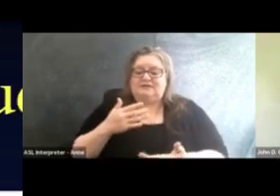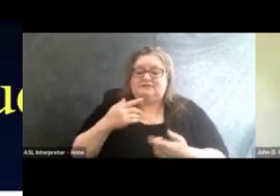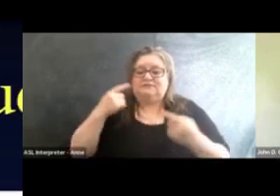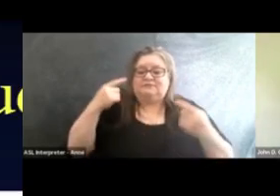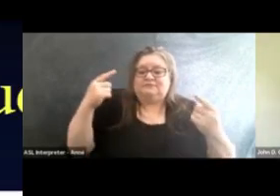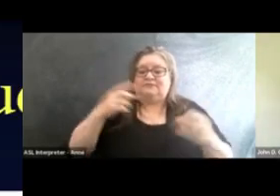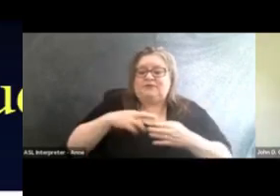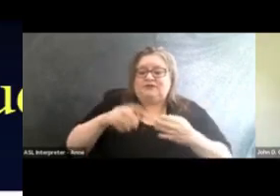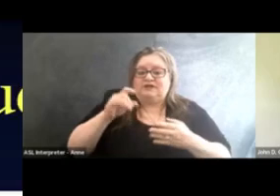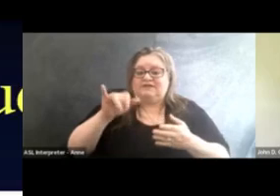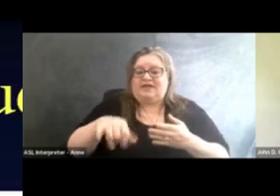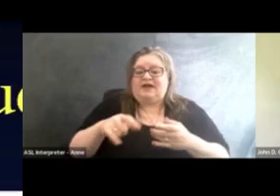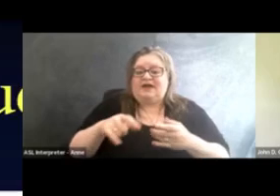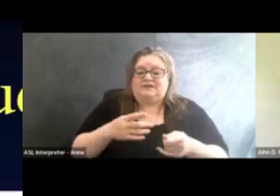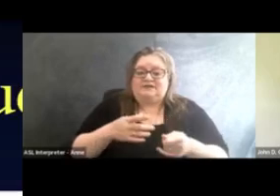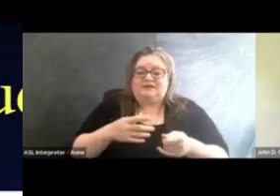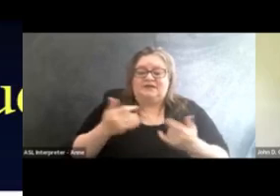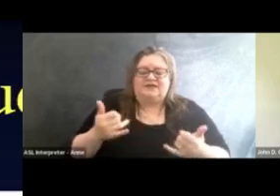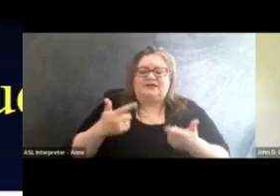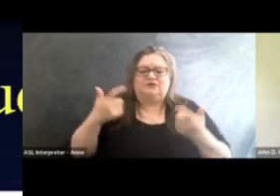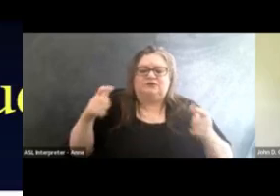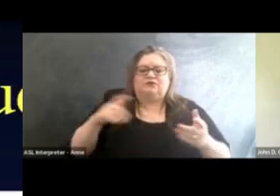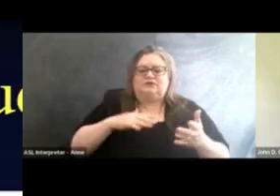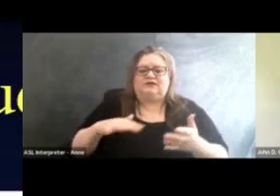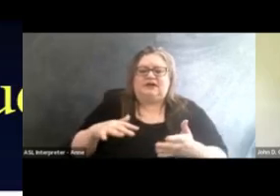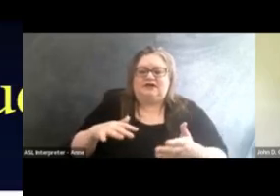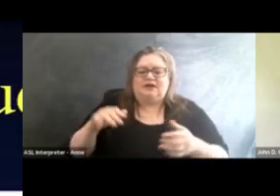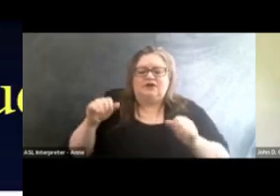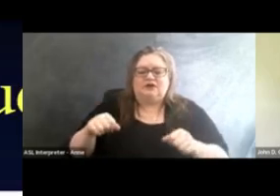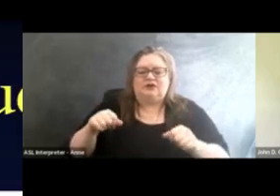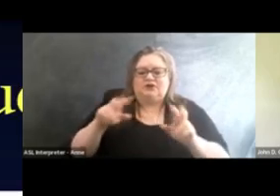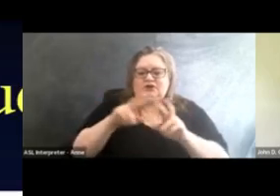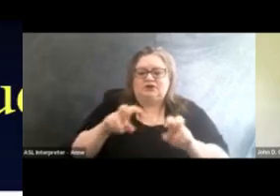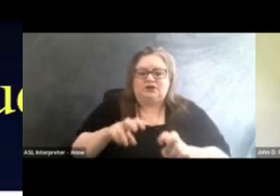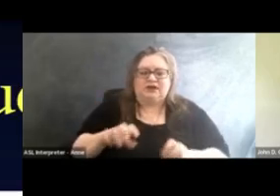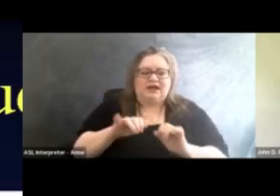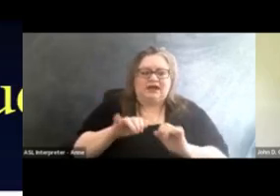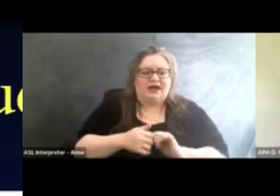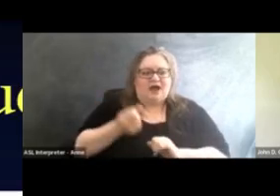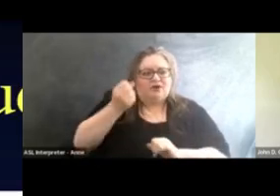of that was that that this enormous study was able to look at how cognitive impairment then